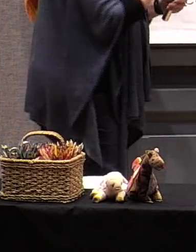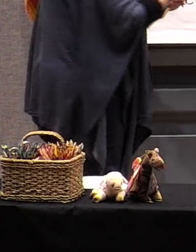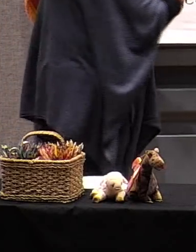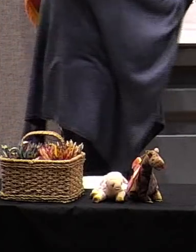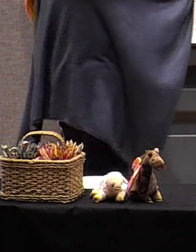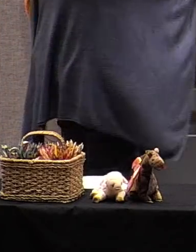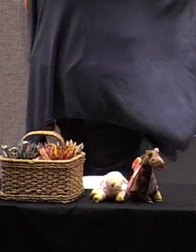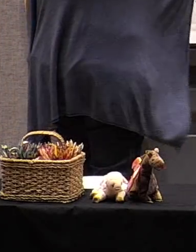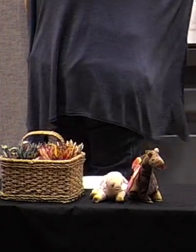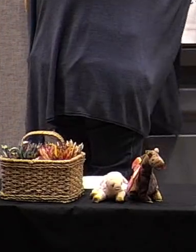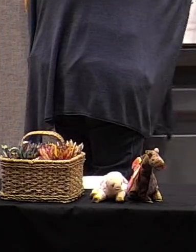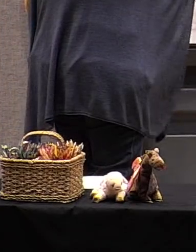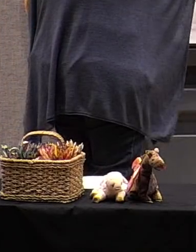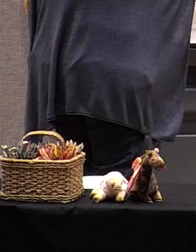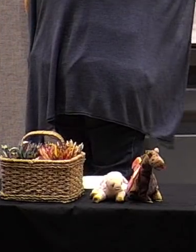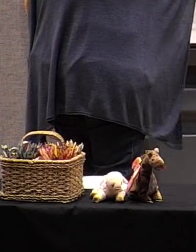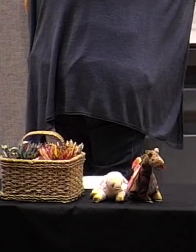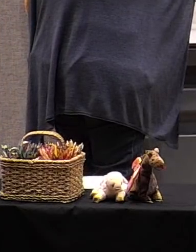Smiling is a great way to be kind.